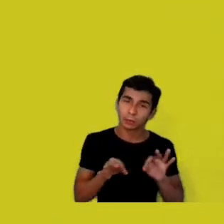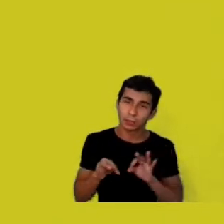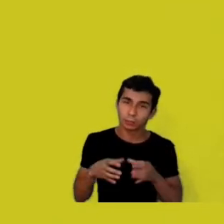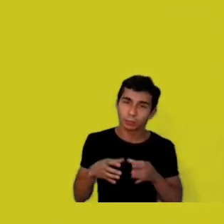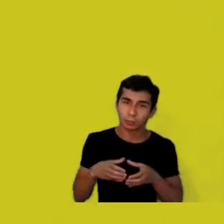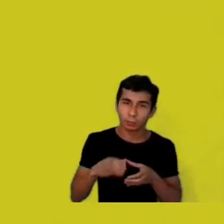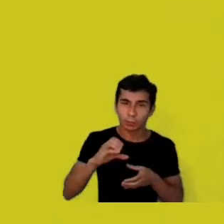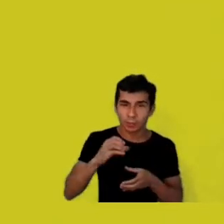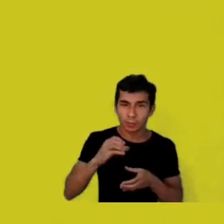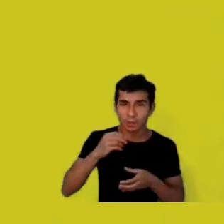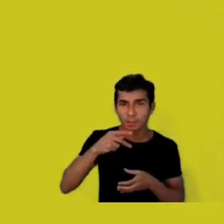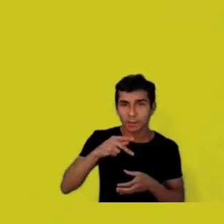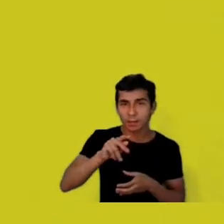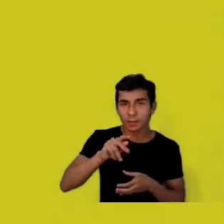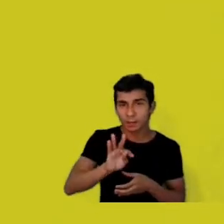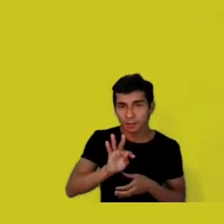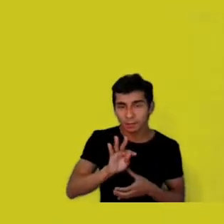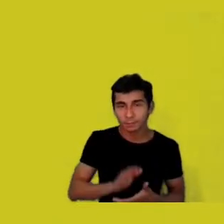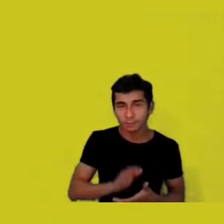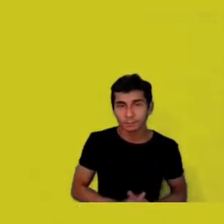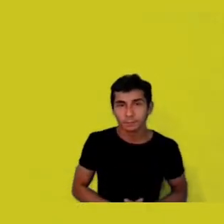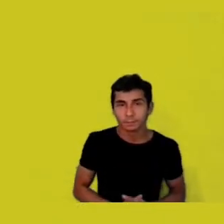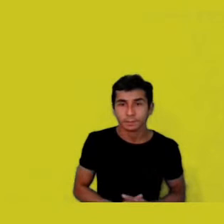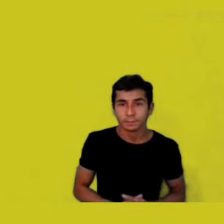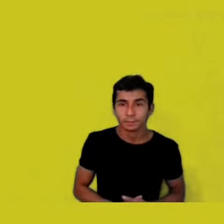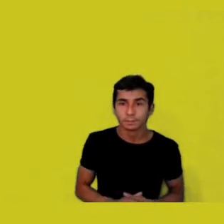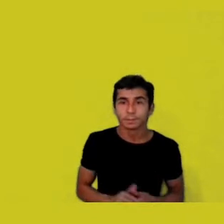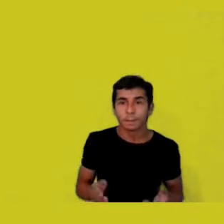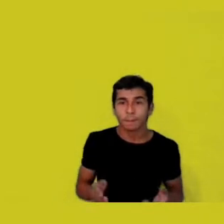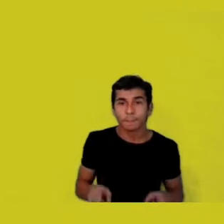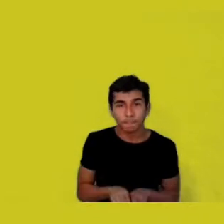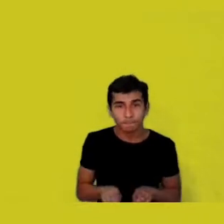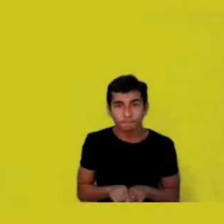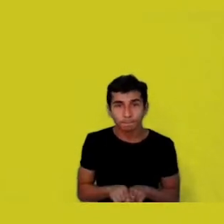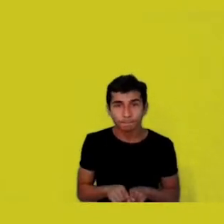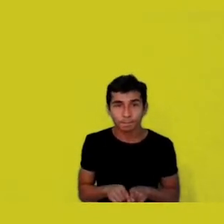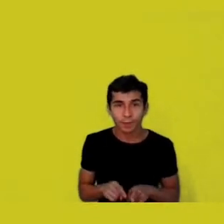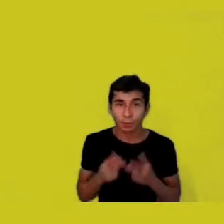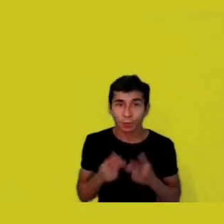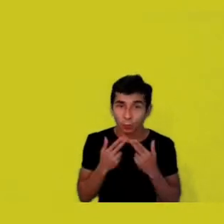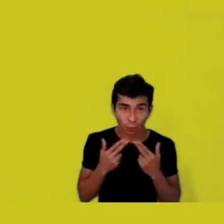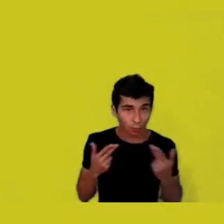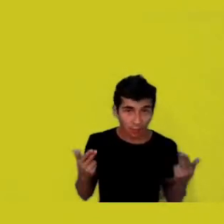which now isn’t new to us as well, it’s a new path.